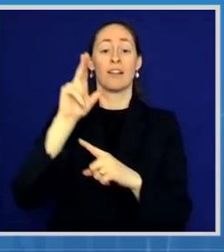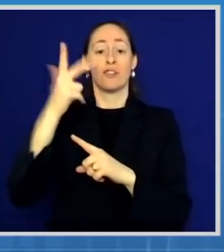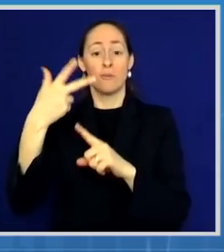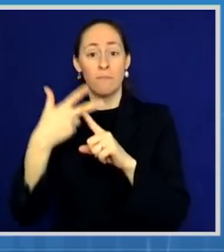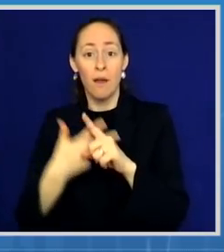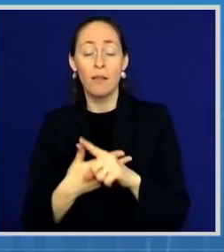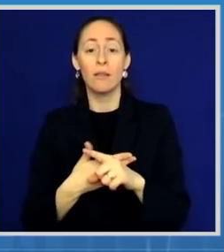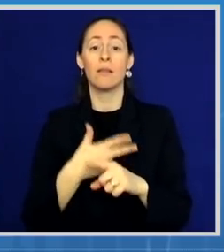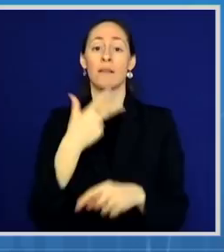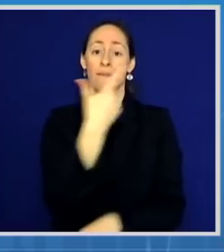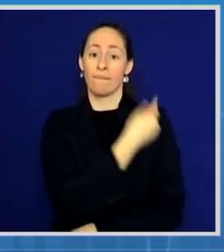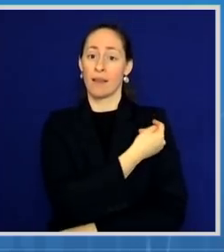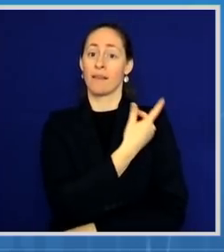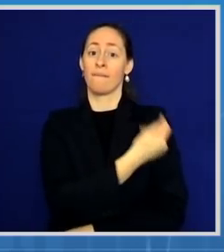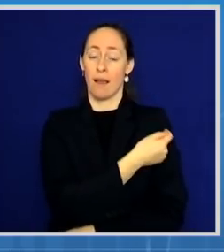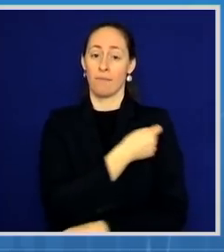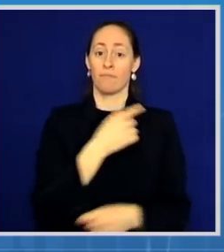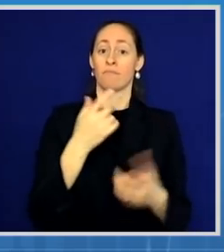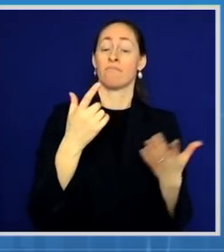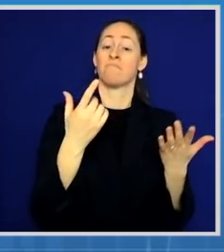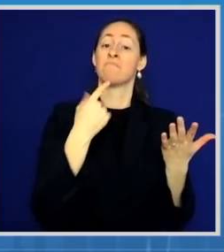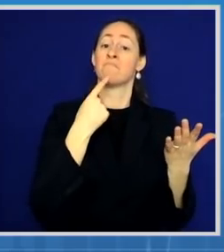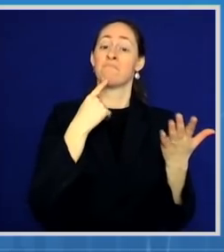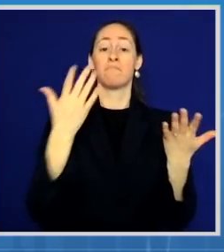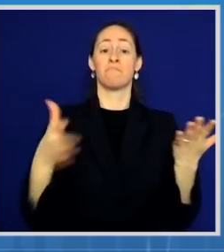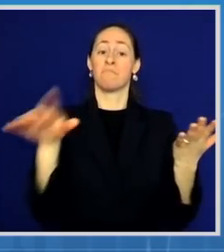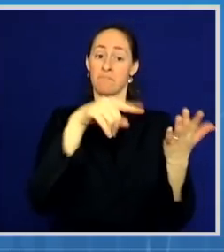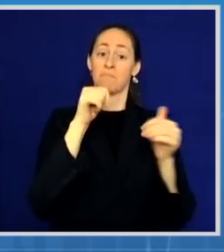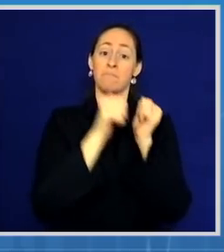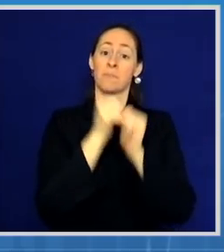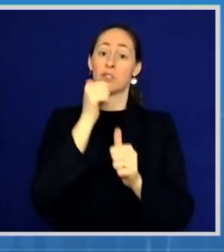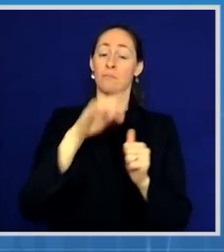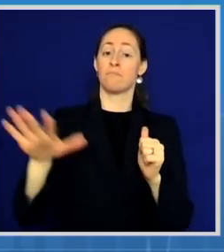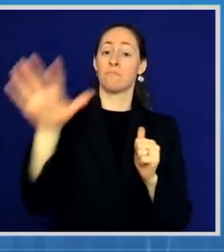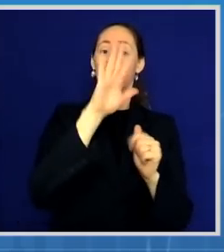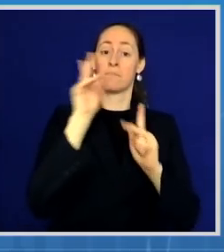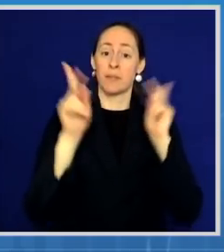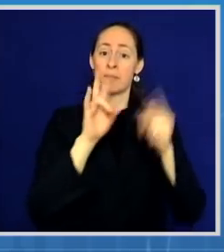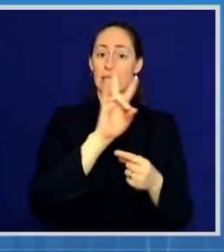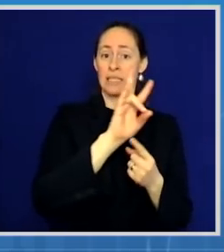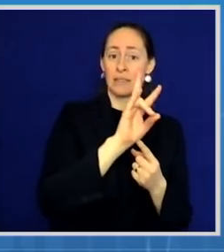which means that 20 to 30 percent have not. So, thus far, the 8 percent,